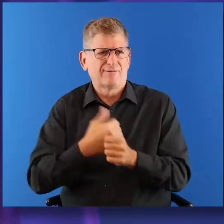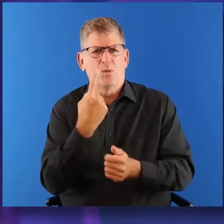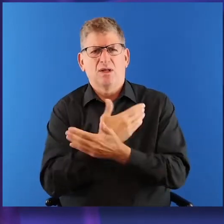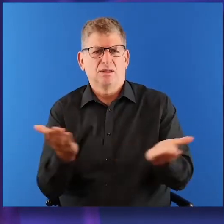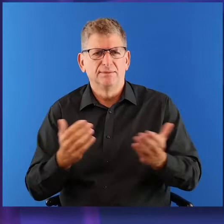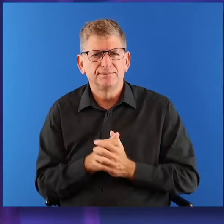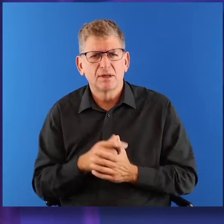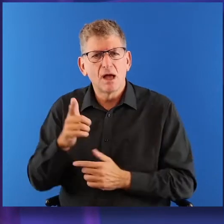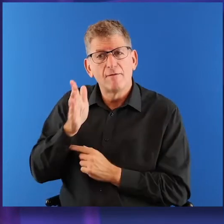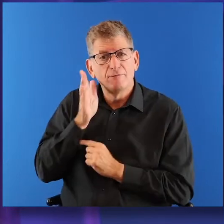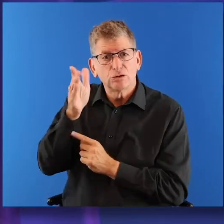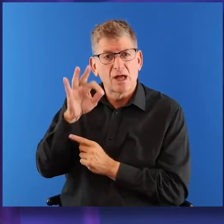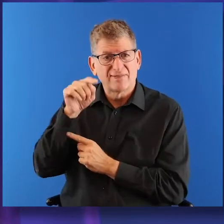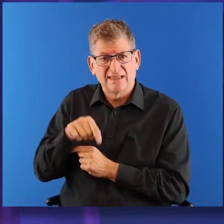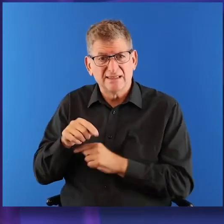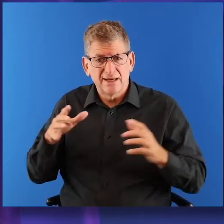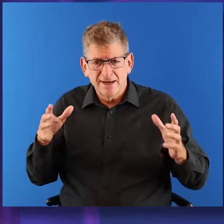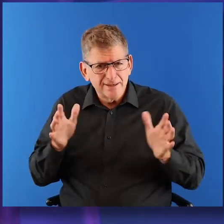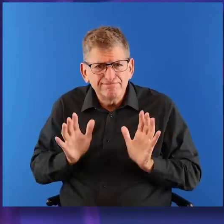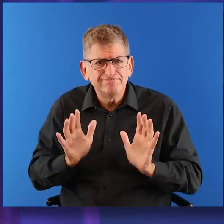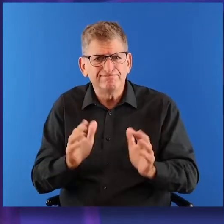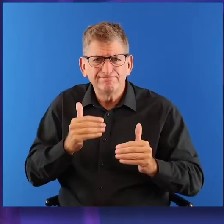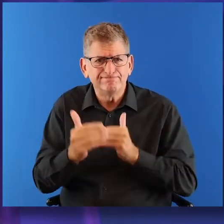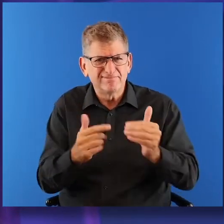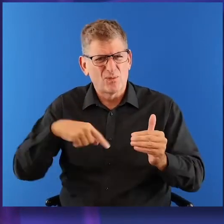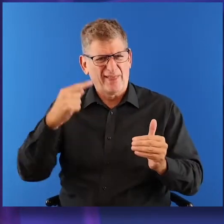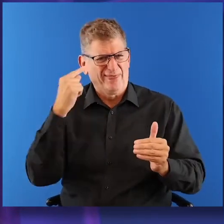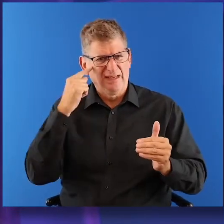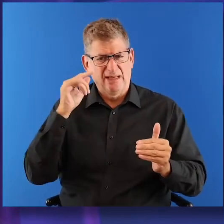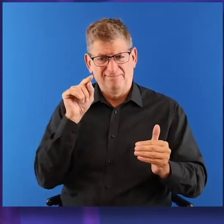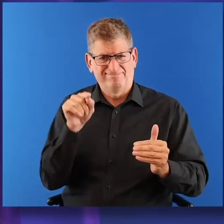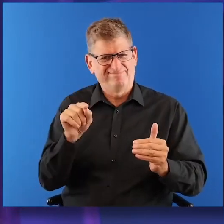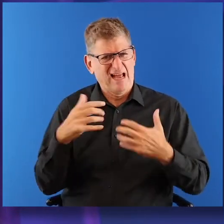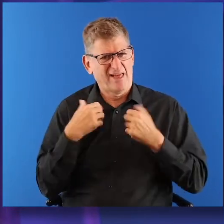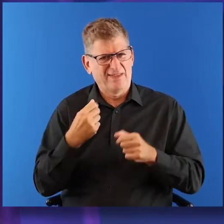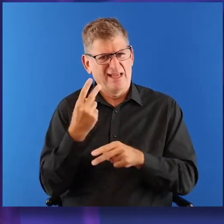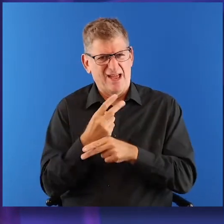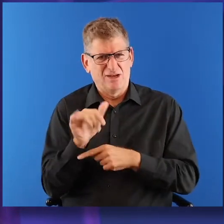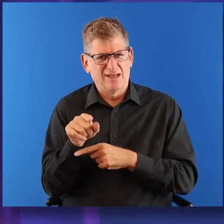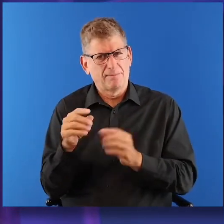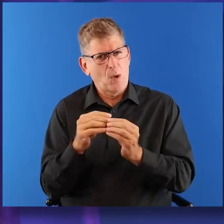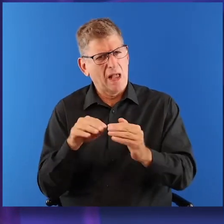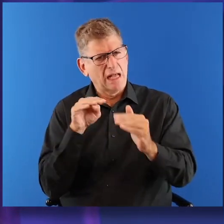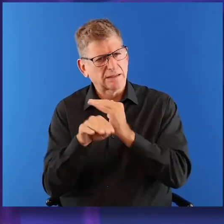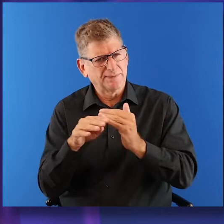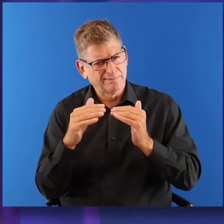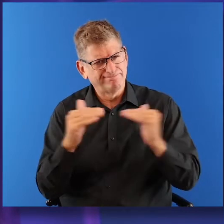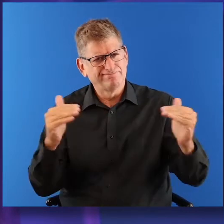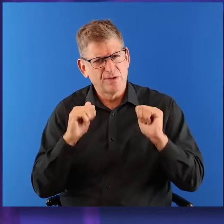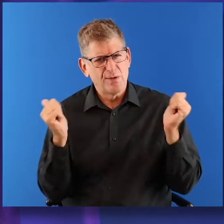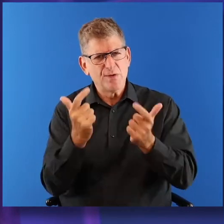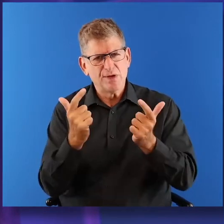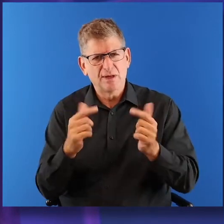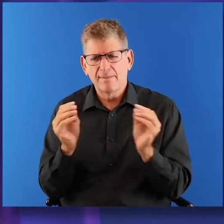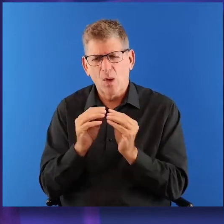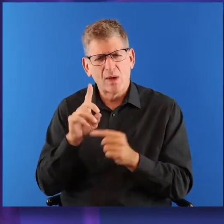will be healthcare that is more accessible to all, more data-driven, more proactive, and far more personalized